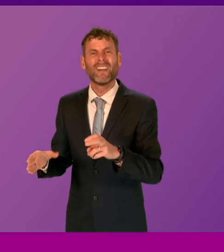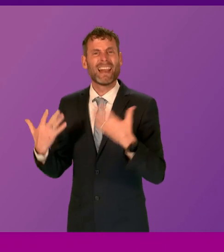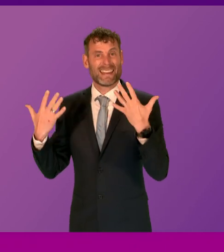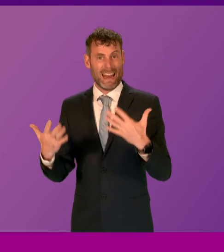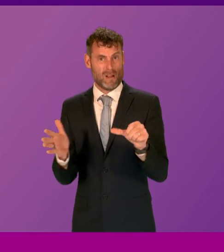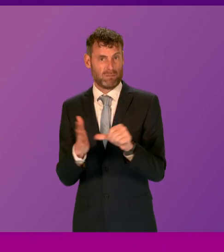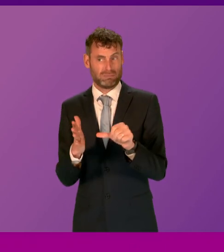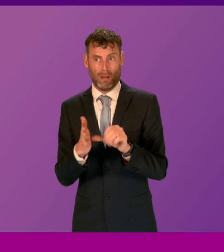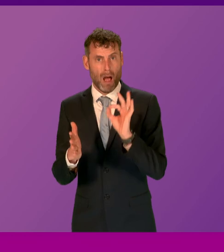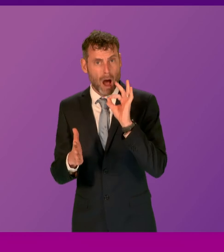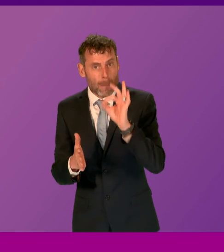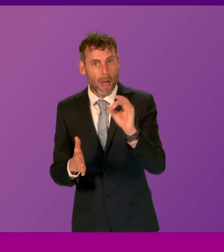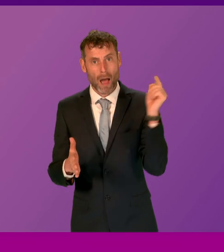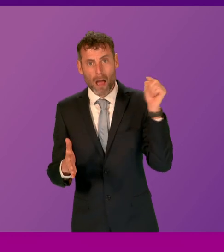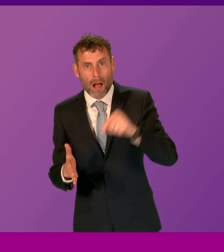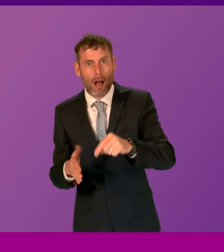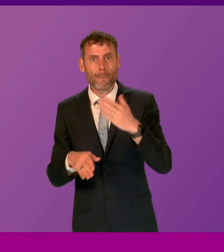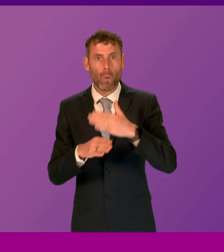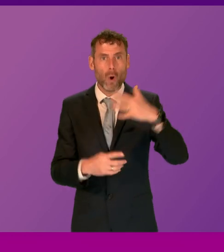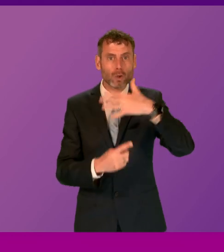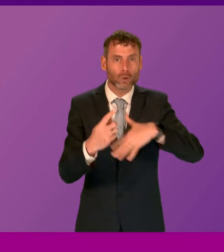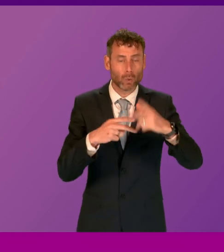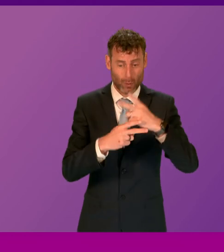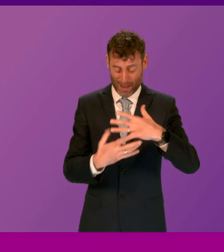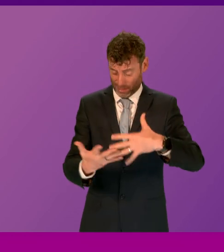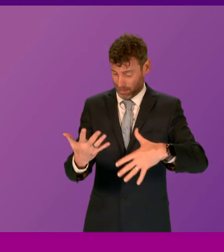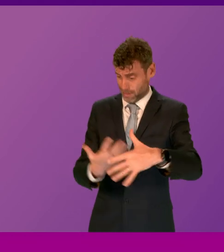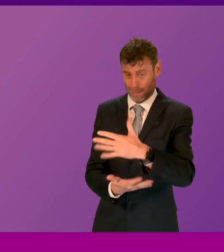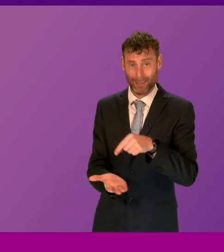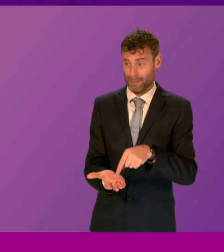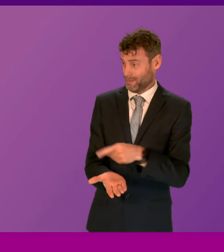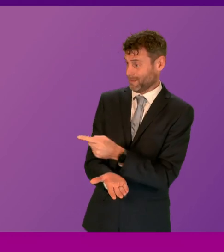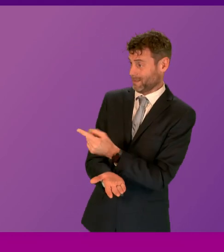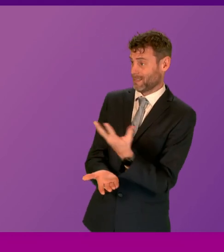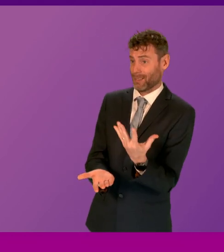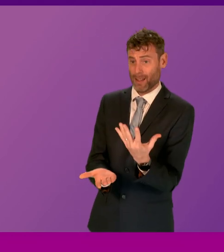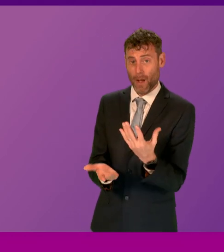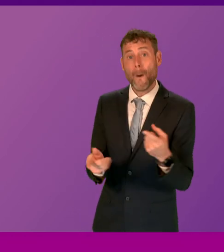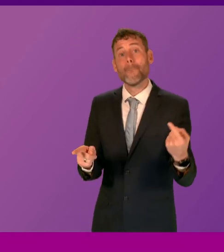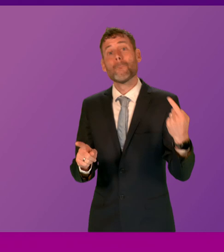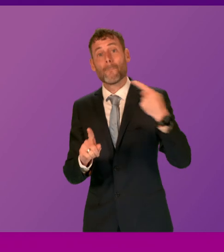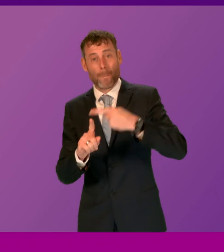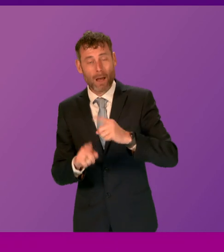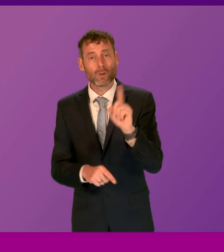We can add to that, as I have already said, a real-terms cut to our budget over the past